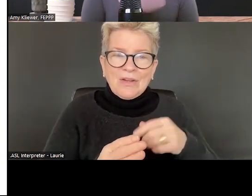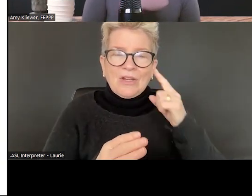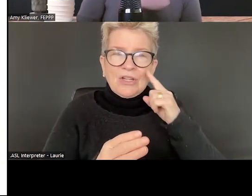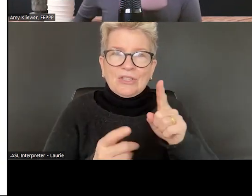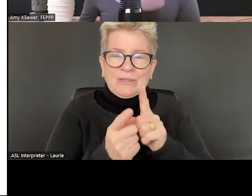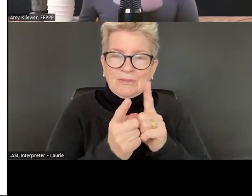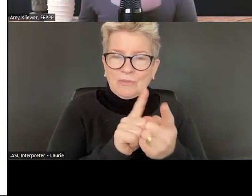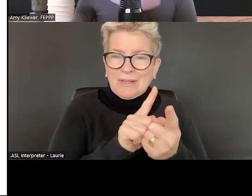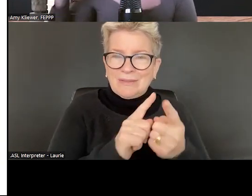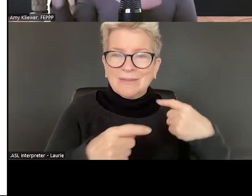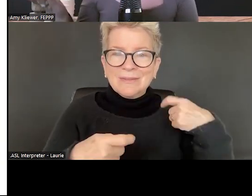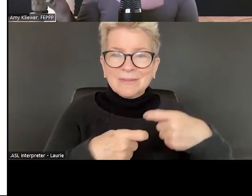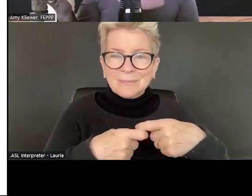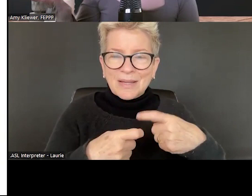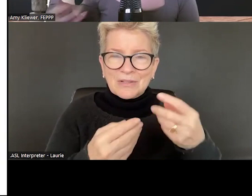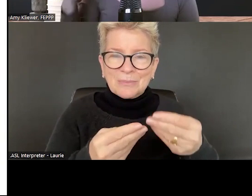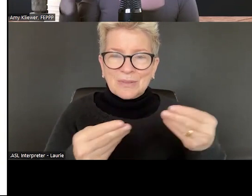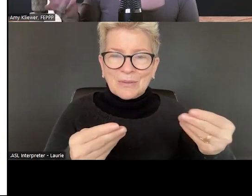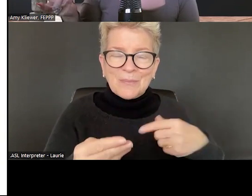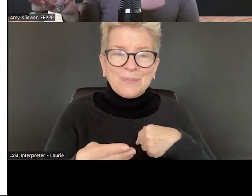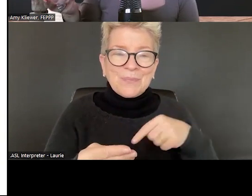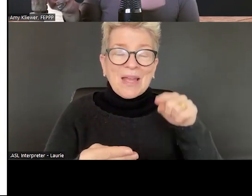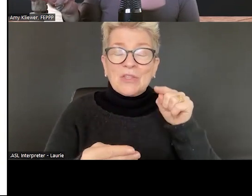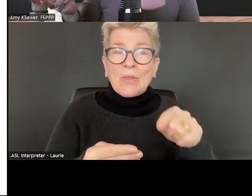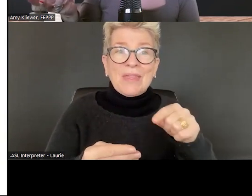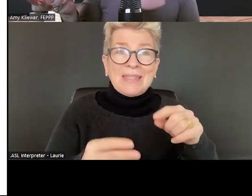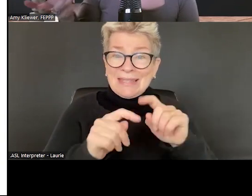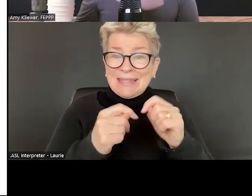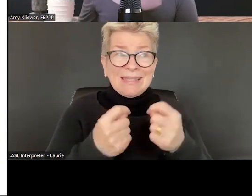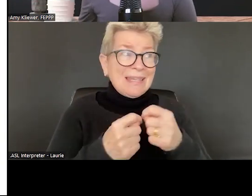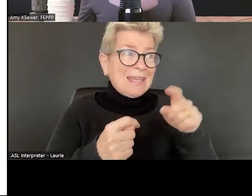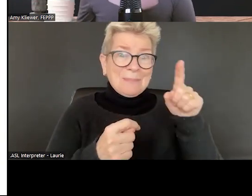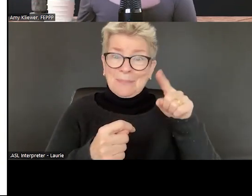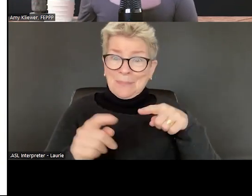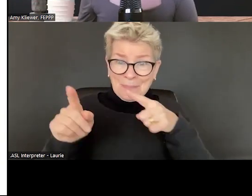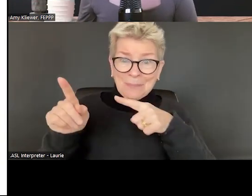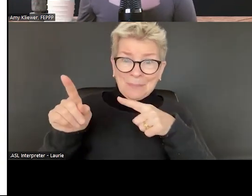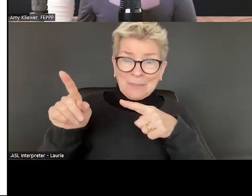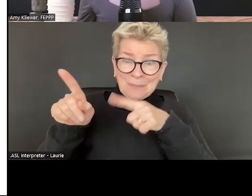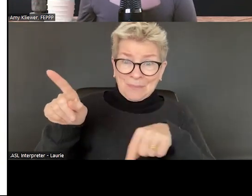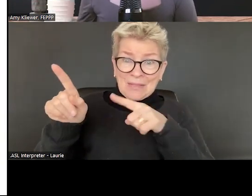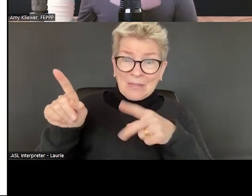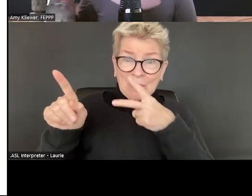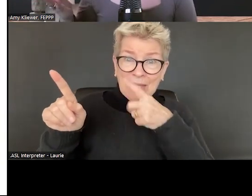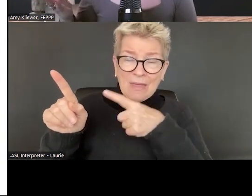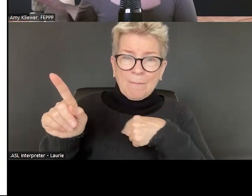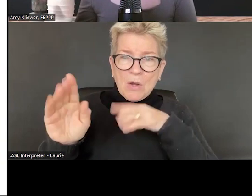materials. So this is the team and I really do hope you'll reach out to us. As I mentioned,